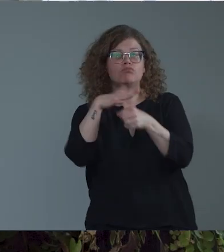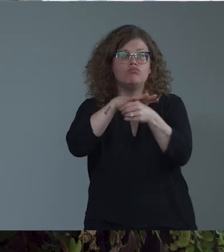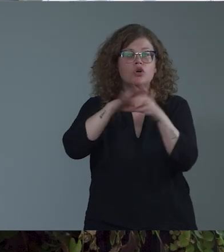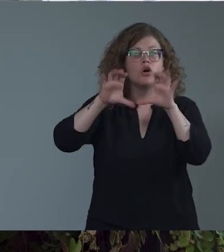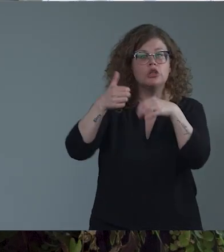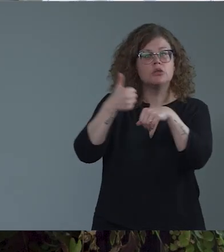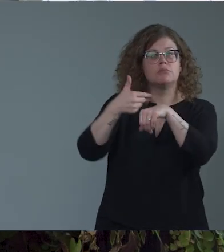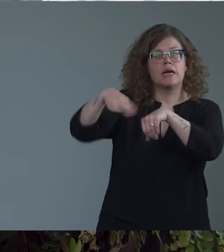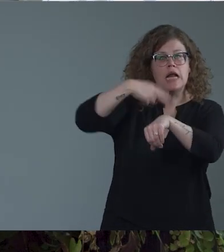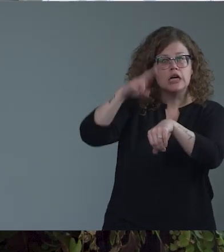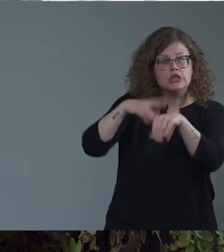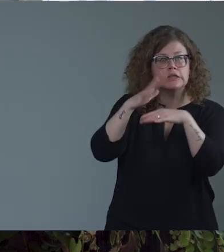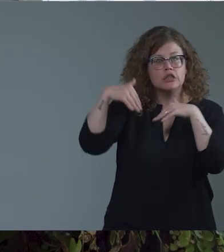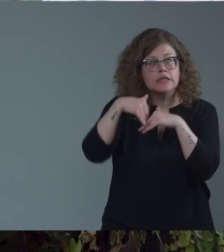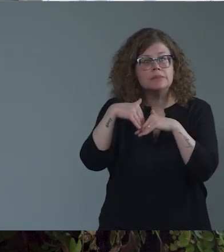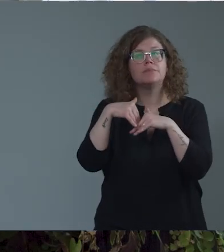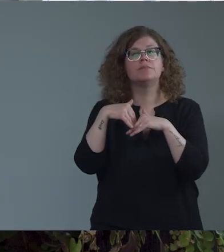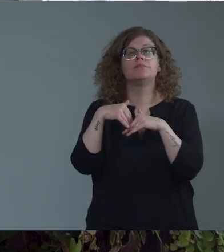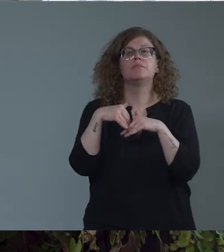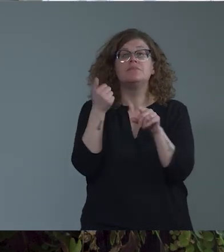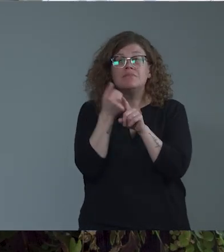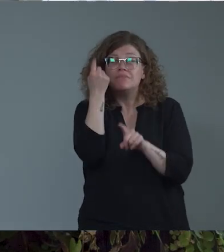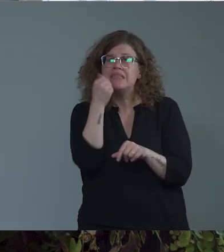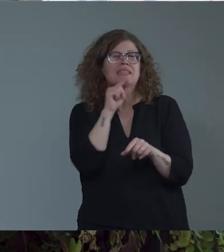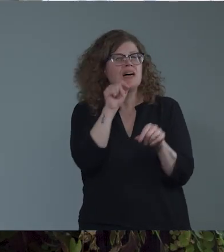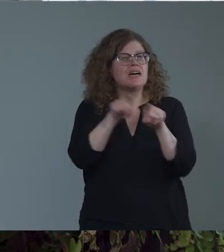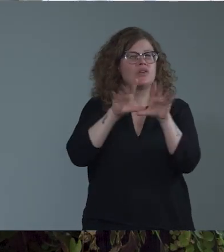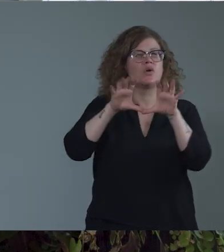Even less than that was represented by the nations that live around Calgary